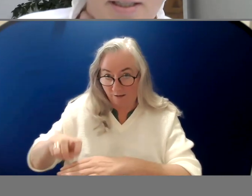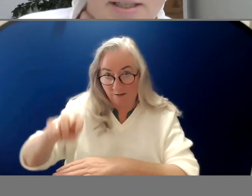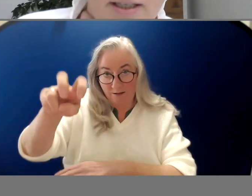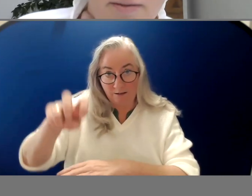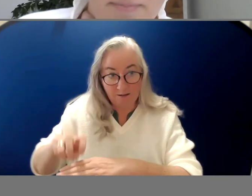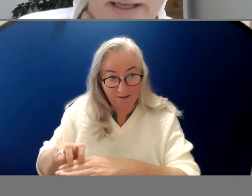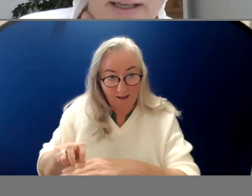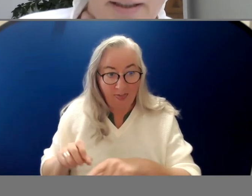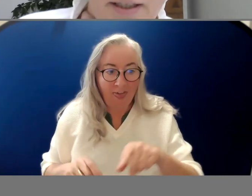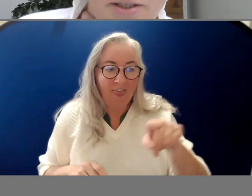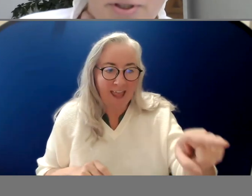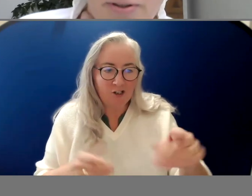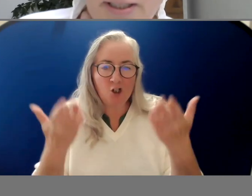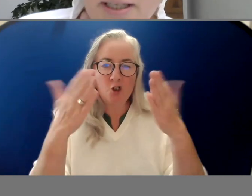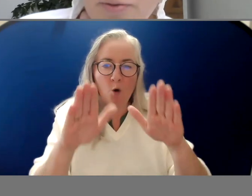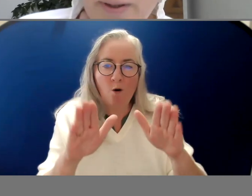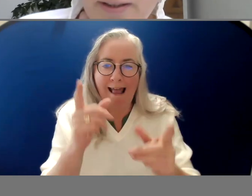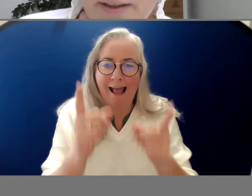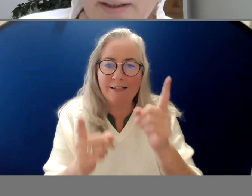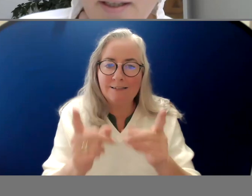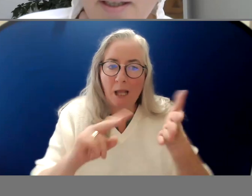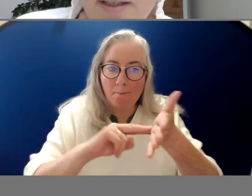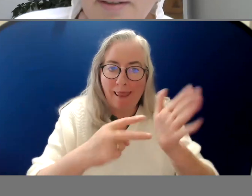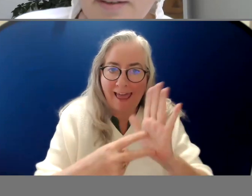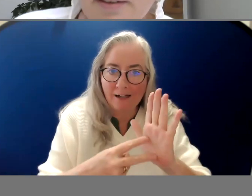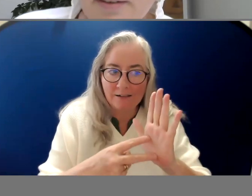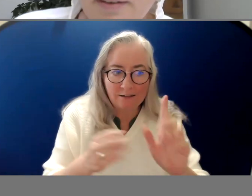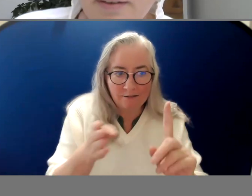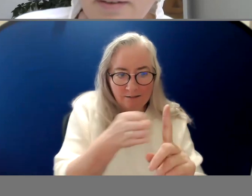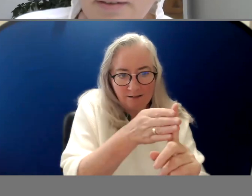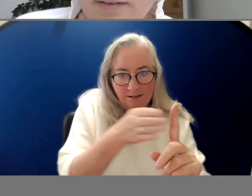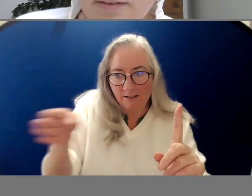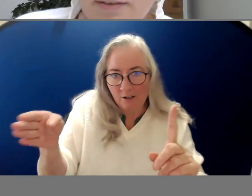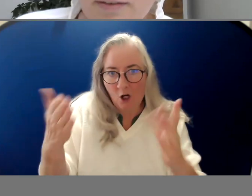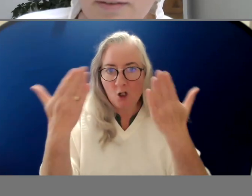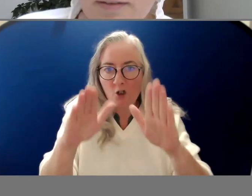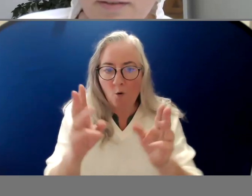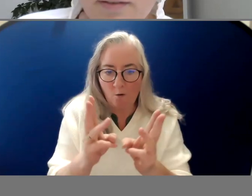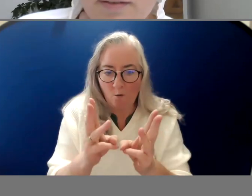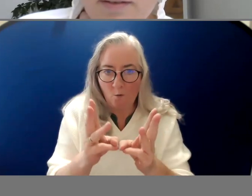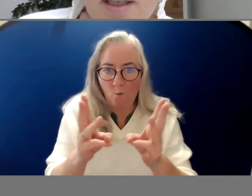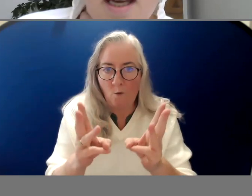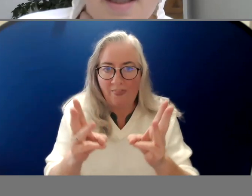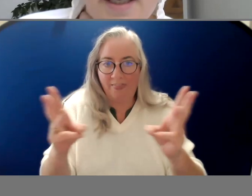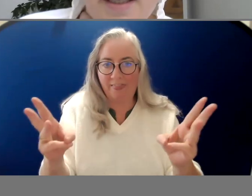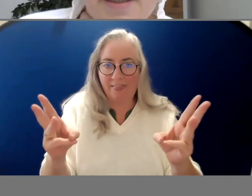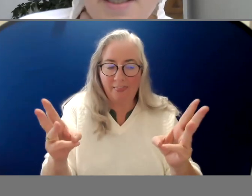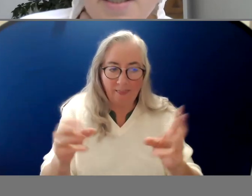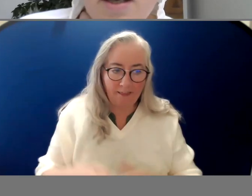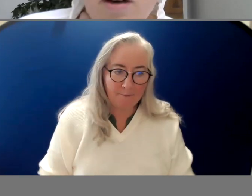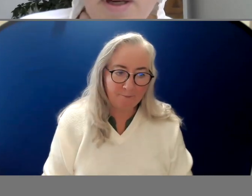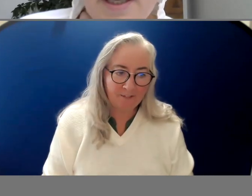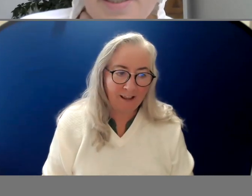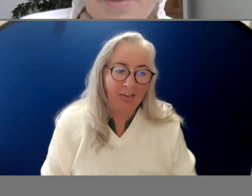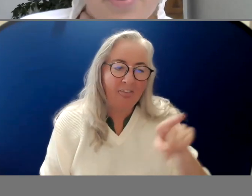and that's in plan there so we're showing the extended width there and then this diagram I think is